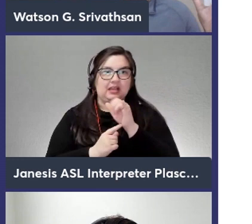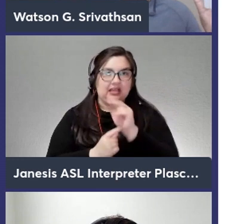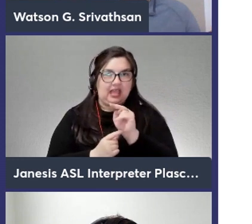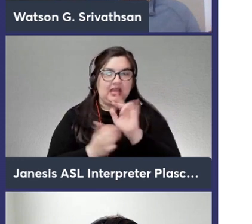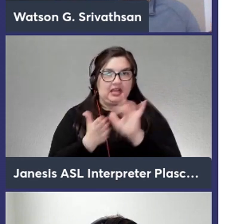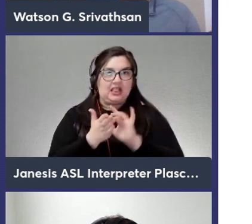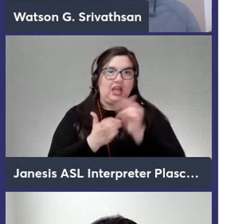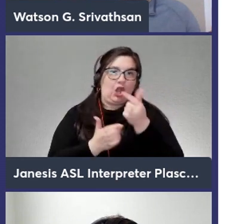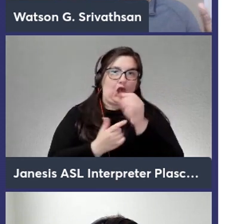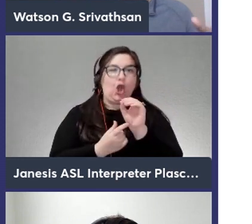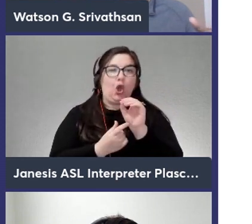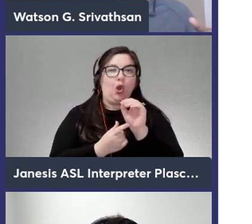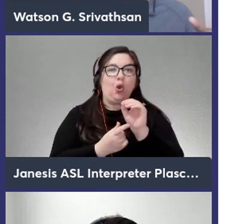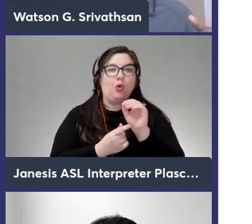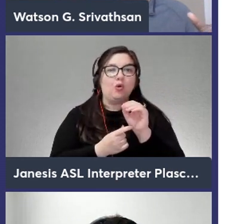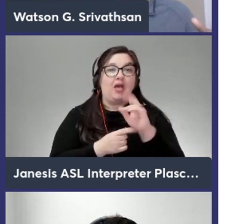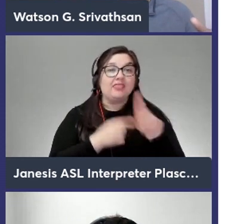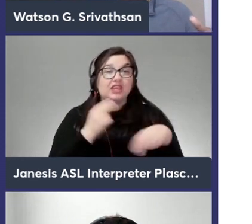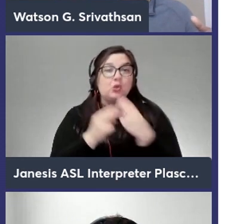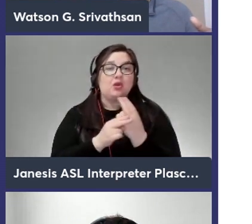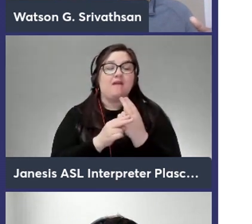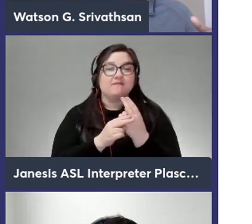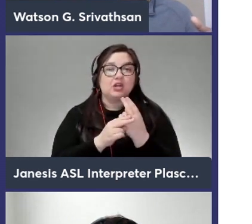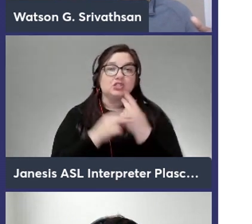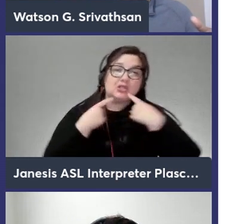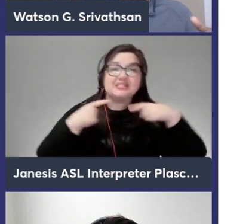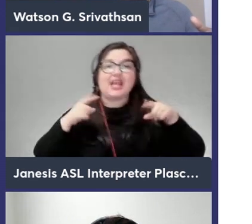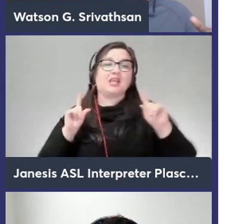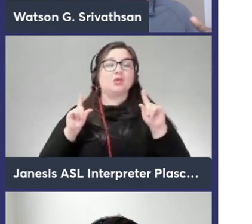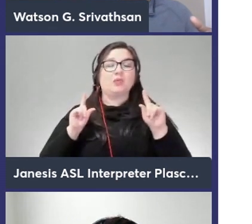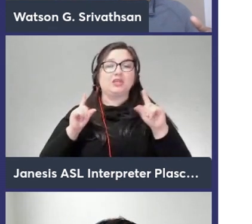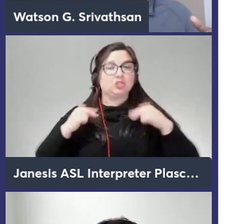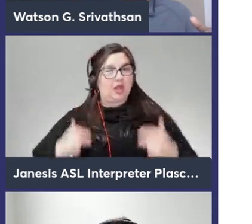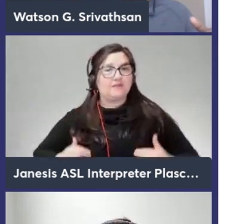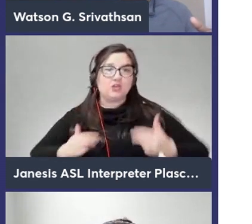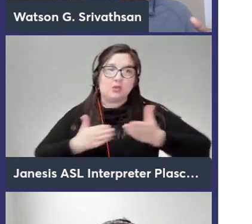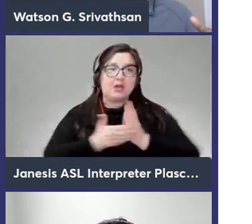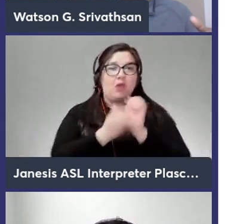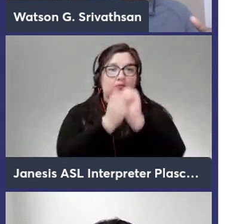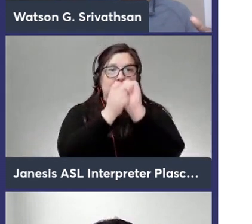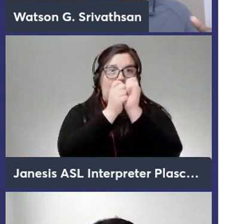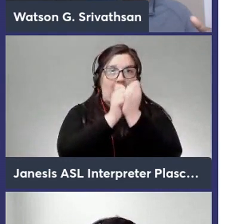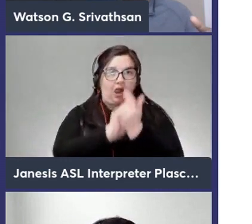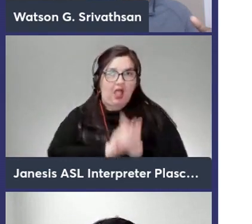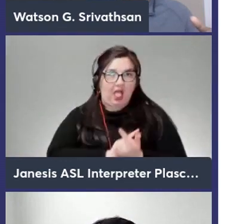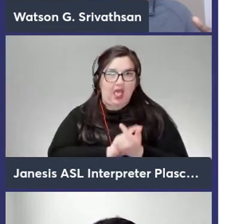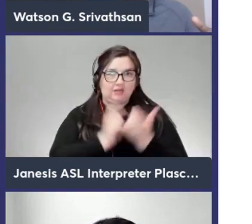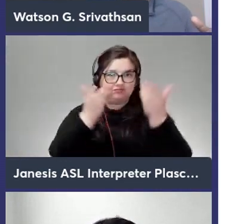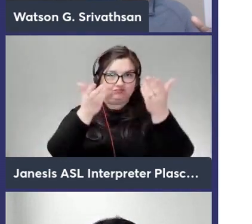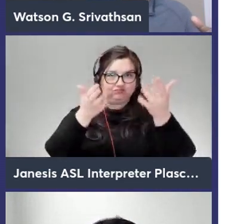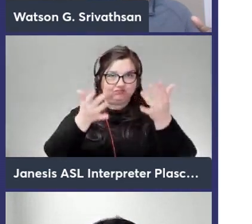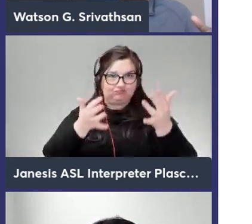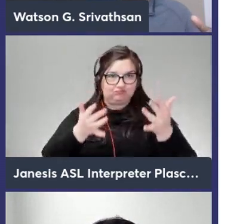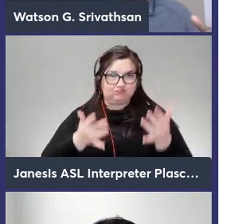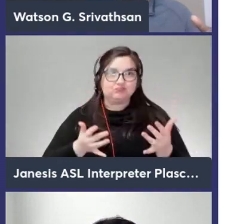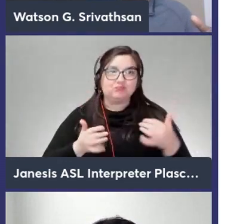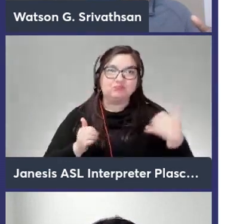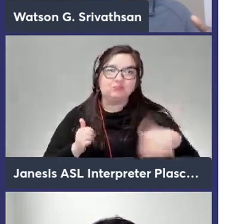the Universal Declaration of Human Rights in the language of your choice, and that is the translation of Universal Declaration of Human Rights in Greek.